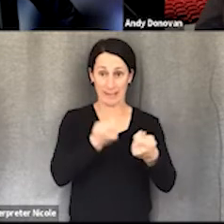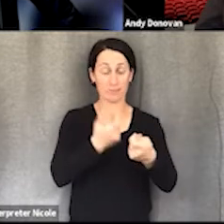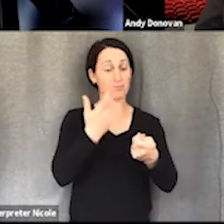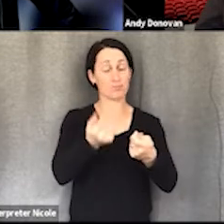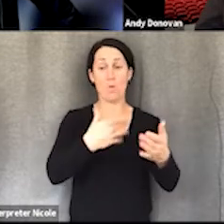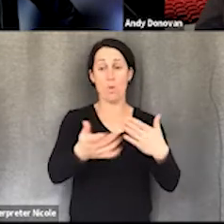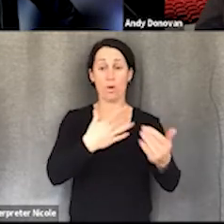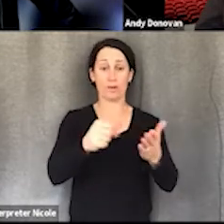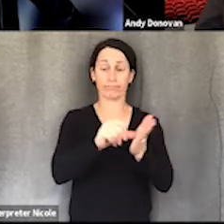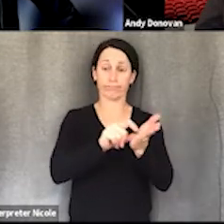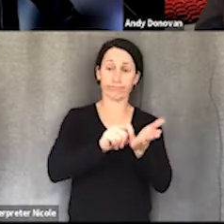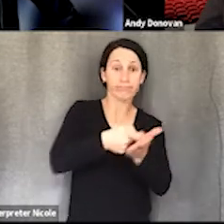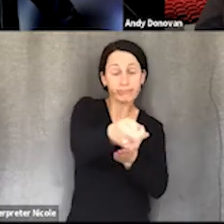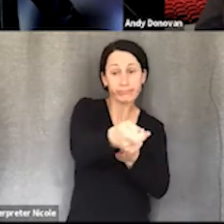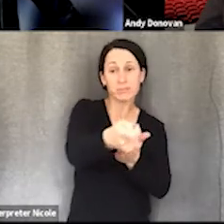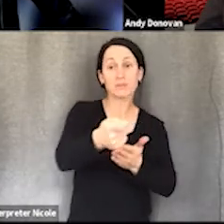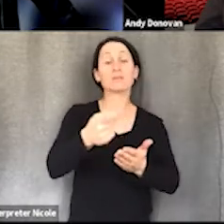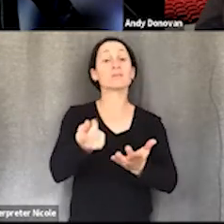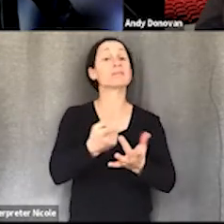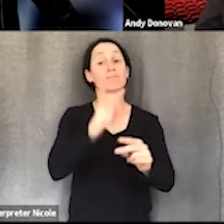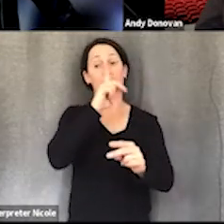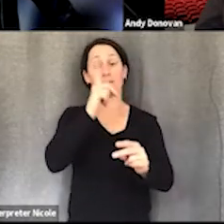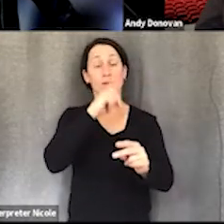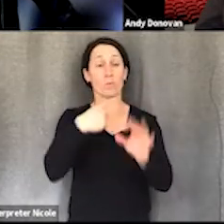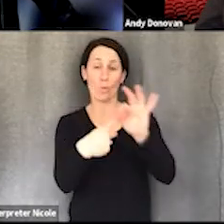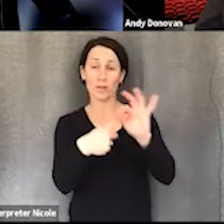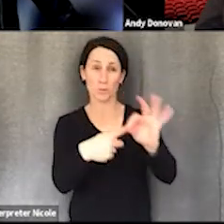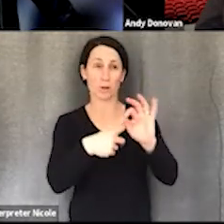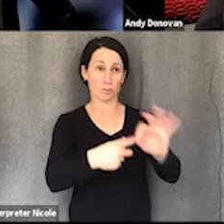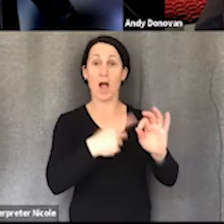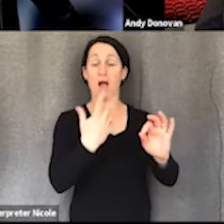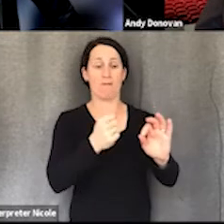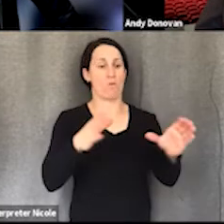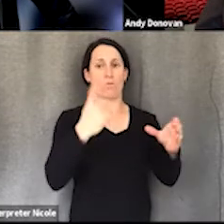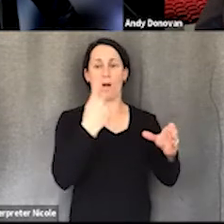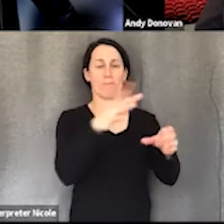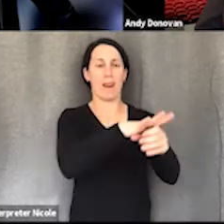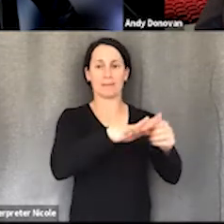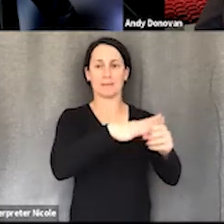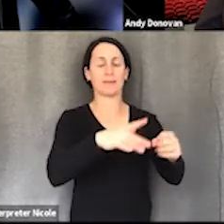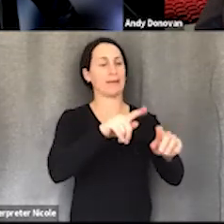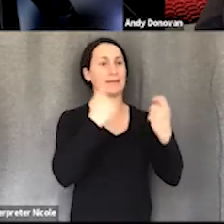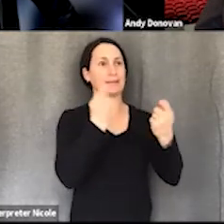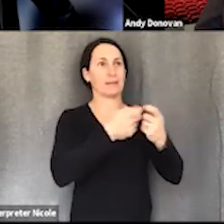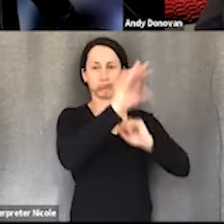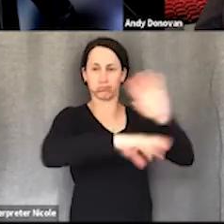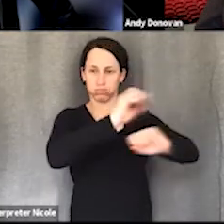Nice. So customer service and comms was across the scene.